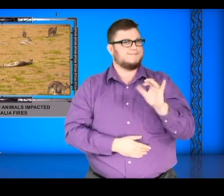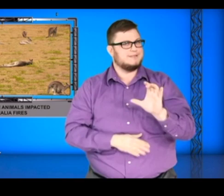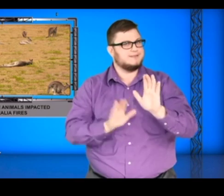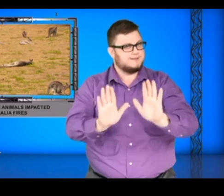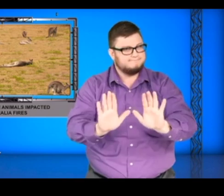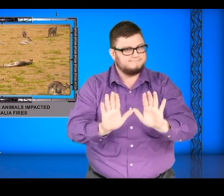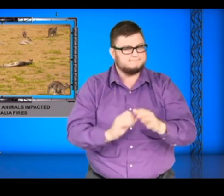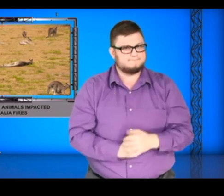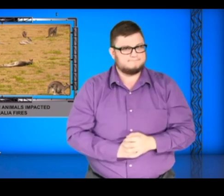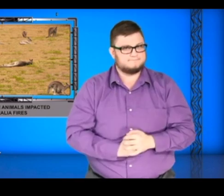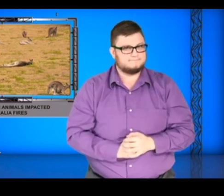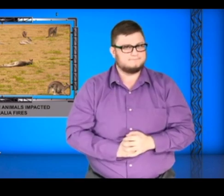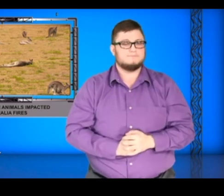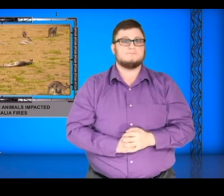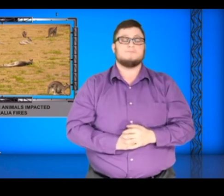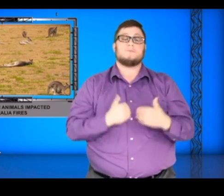graphic nature.